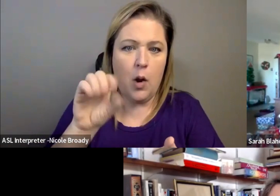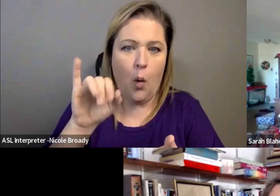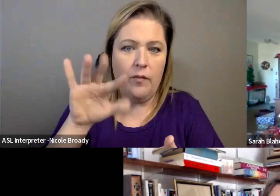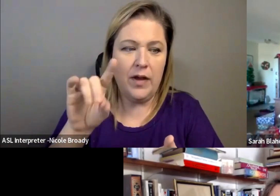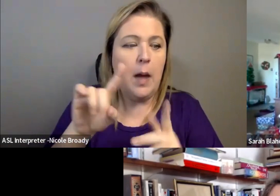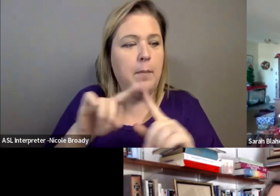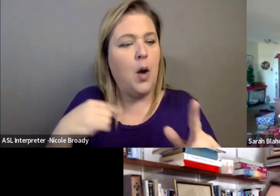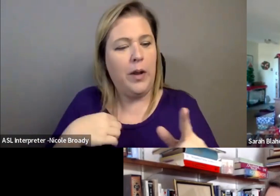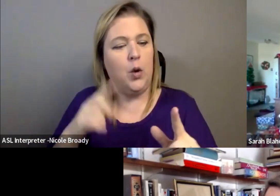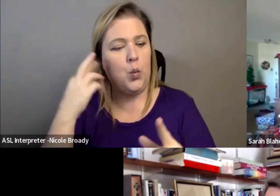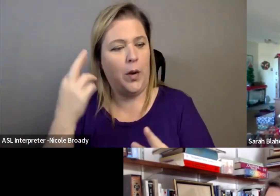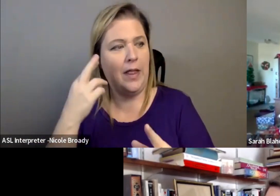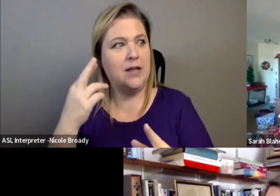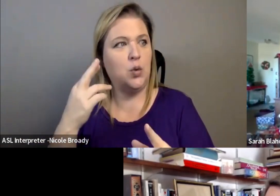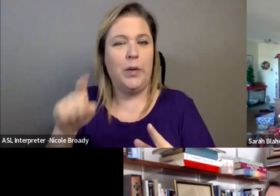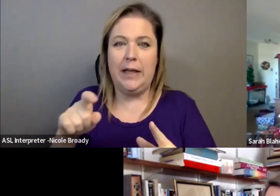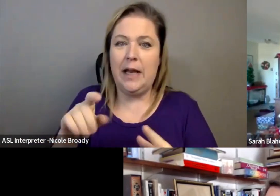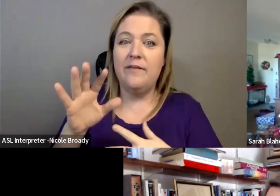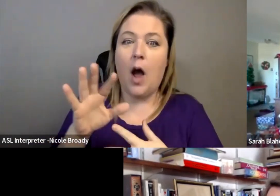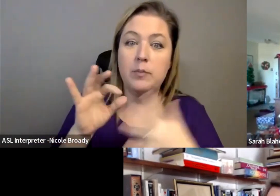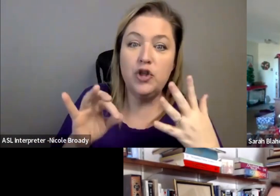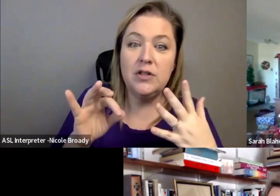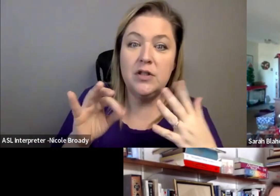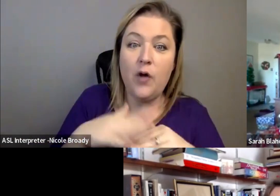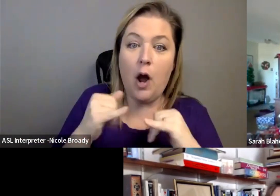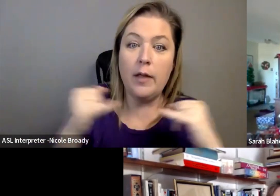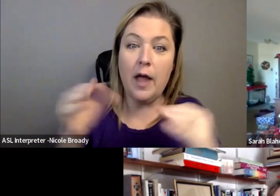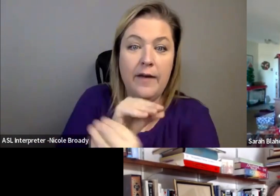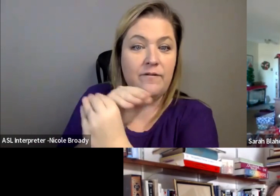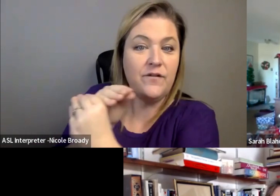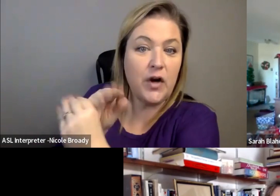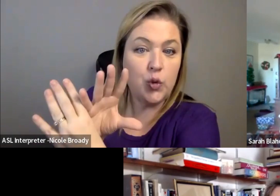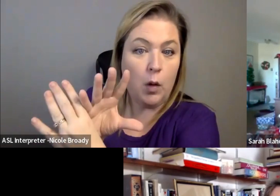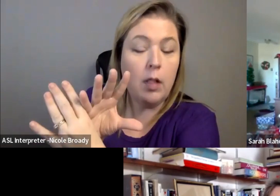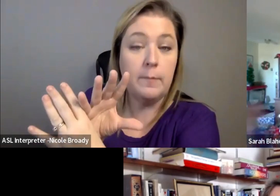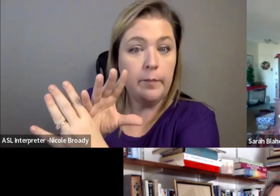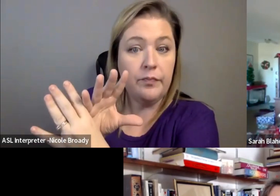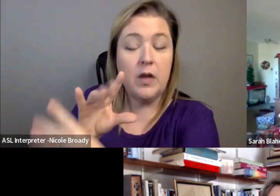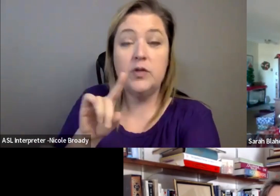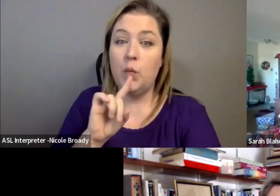virtual options. So I would say that the the expansion of remote